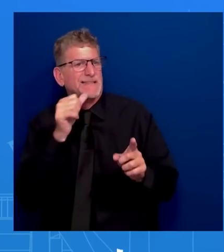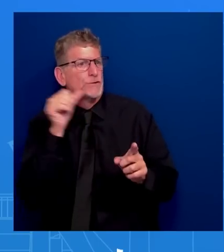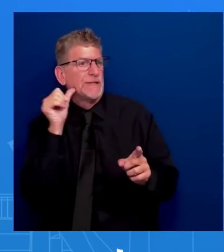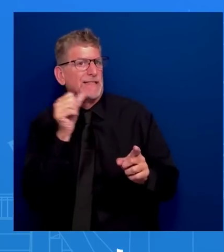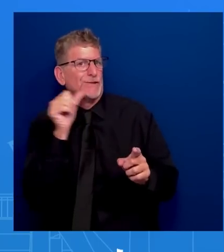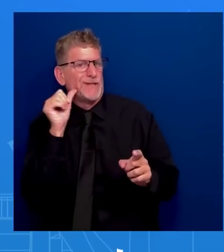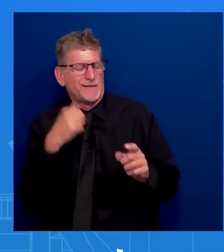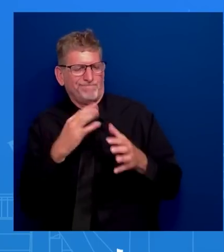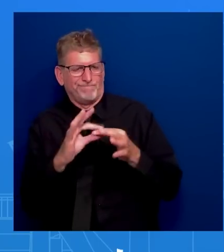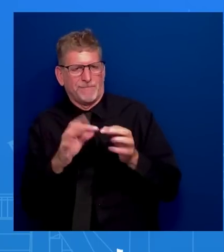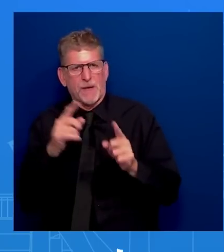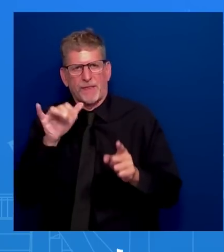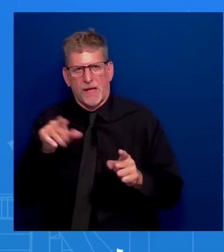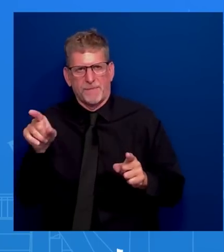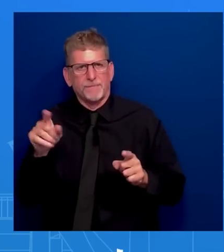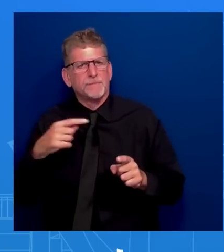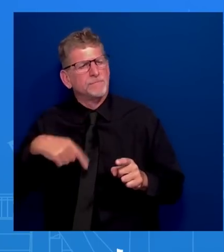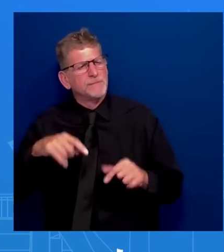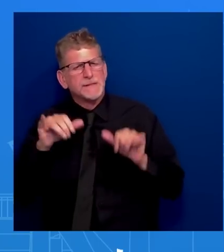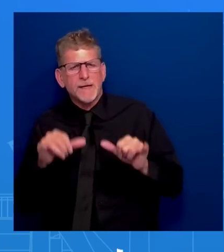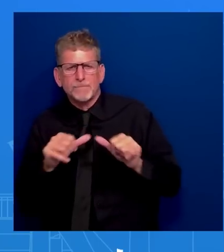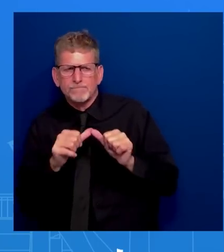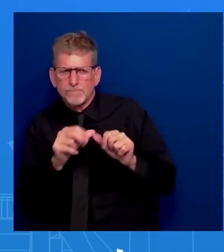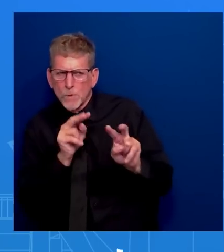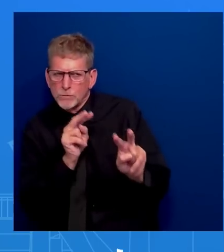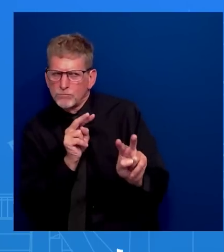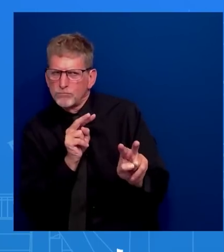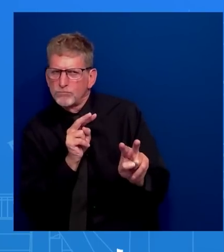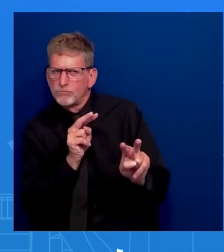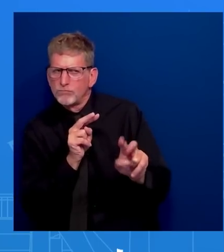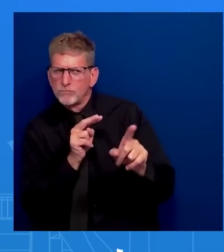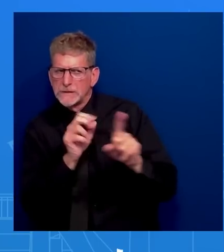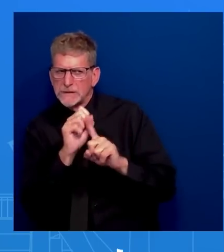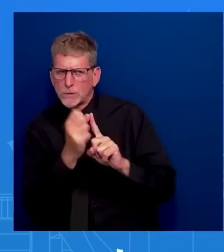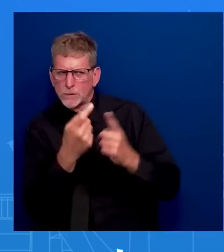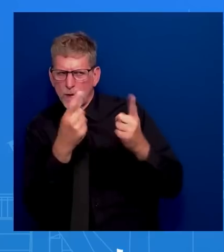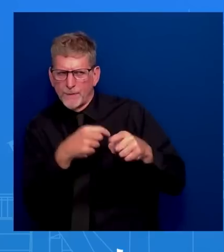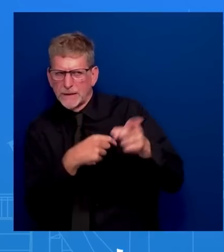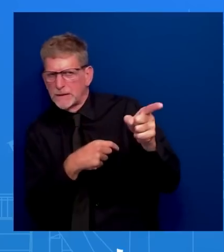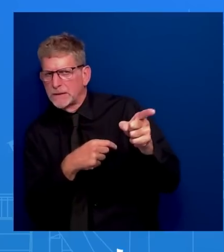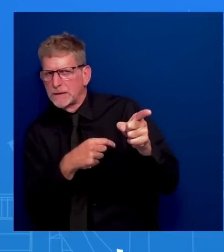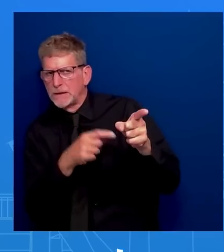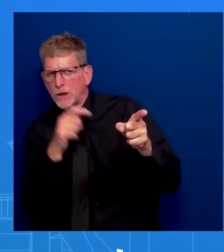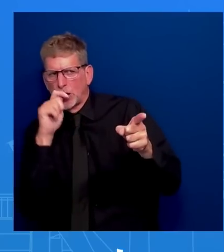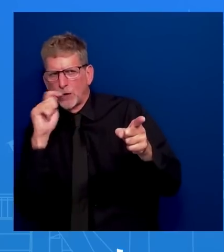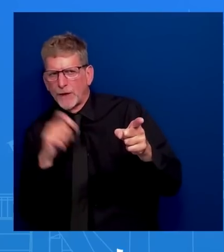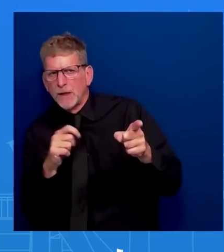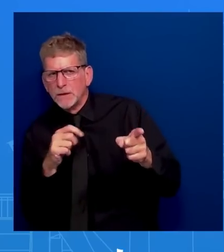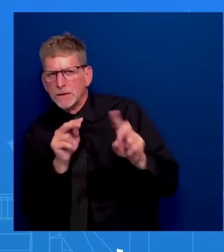the situation at the ZNPP. The Department of Energy and the National Nuclear Security Administration